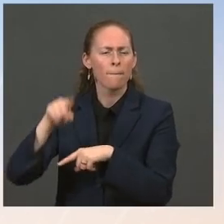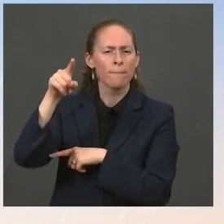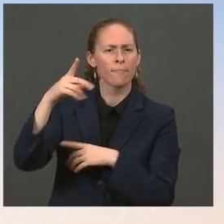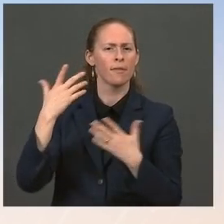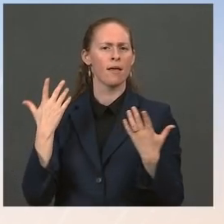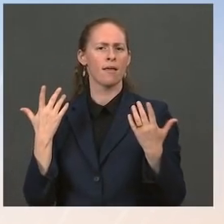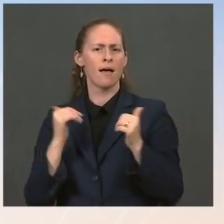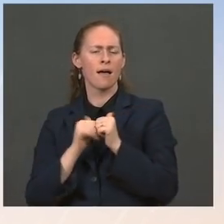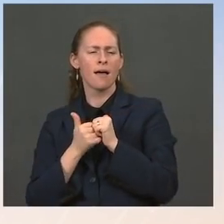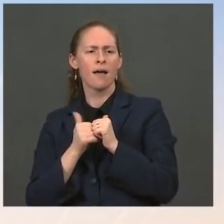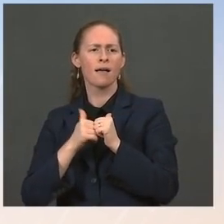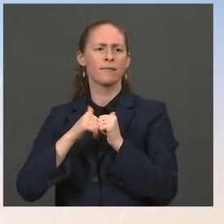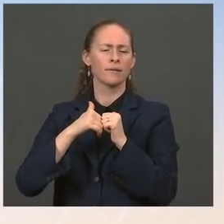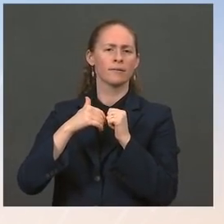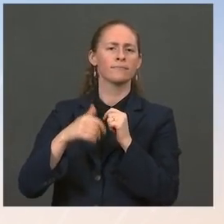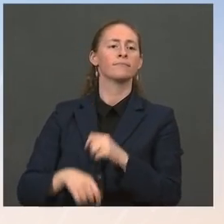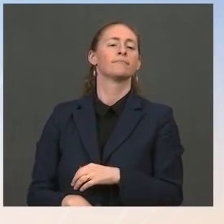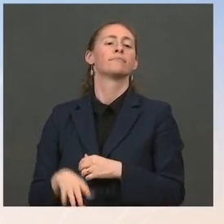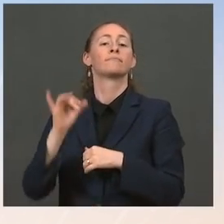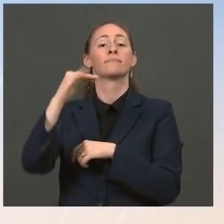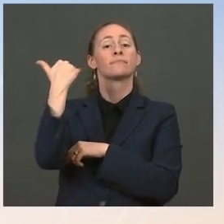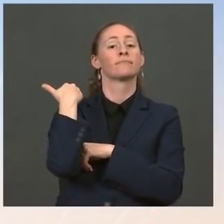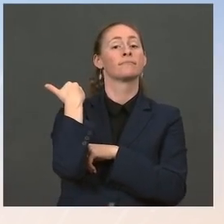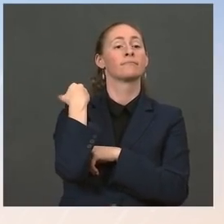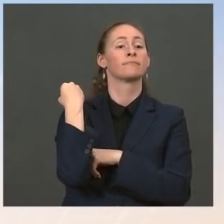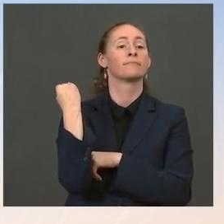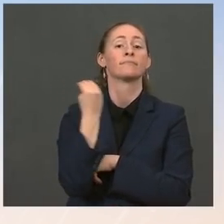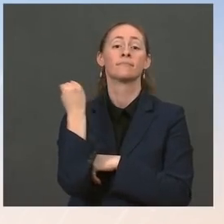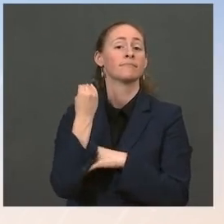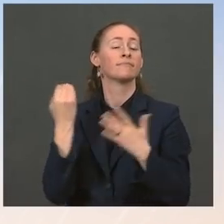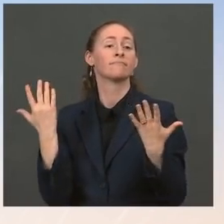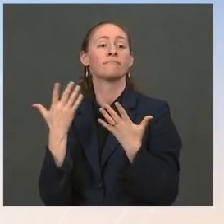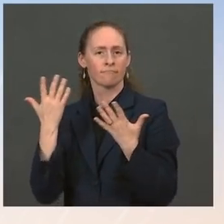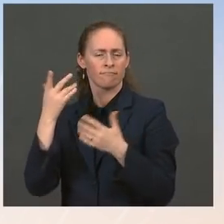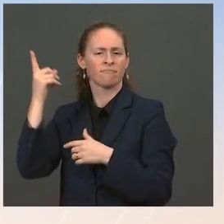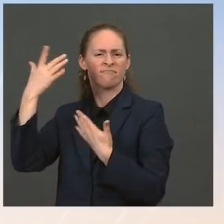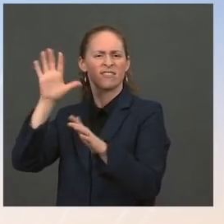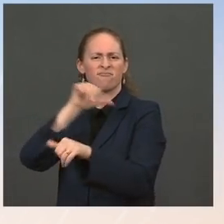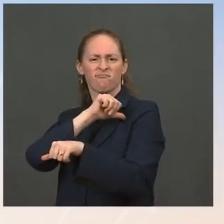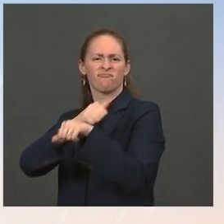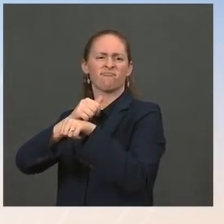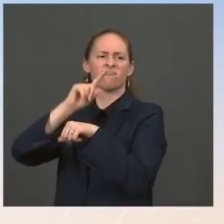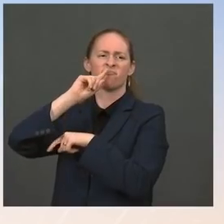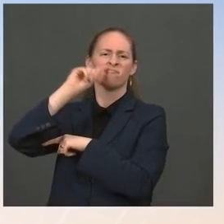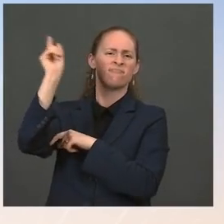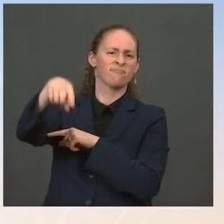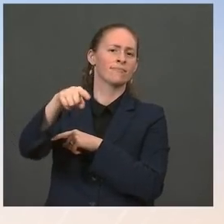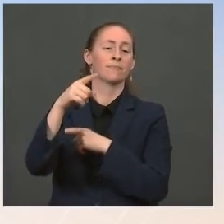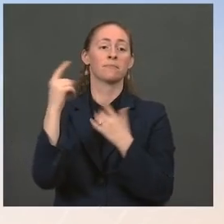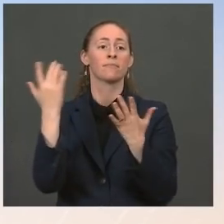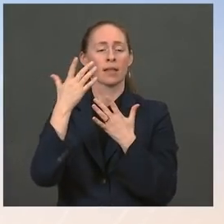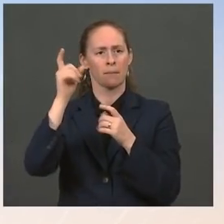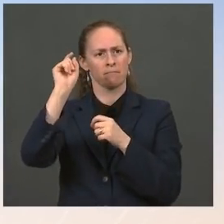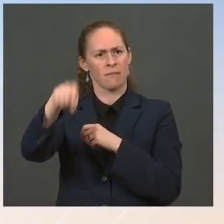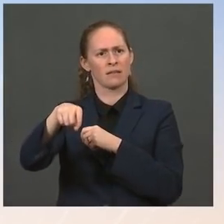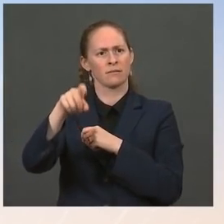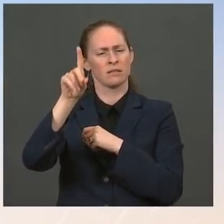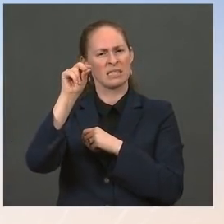And on Monday, we also issued a corrective order -- action order to the operator mandating immediate corrective action, including performing a root cause failure analysis,